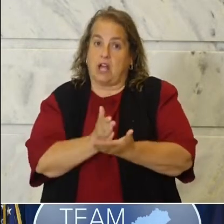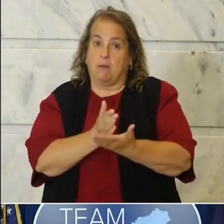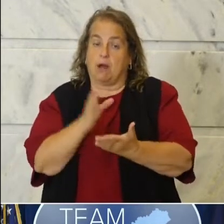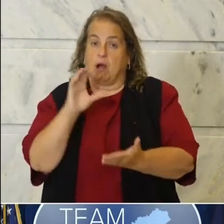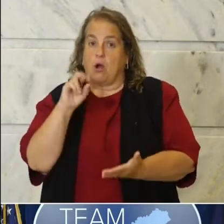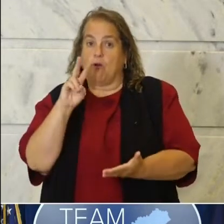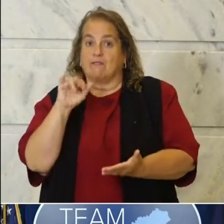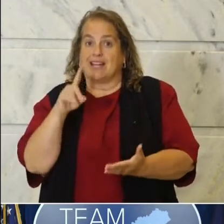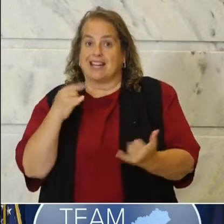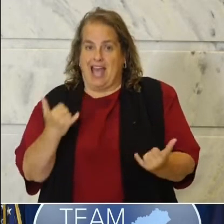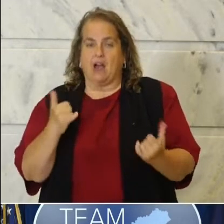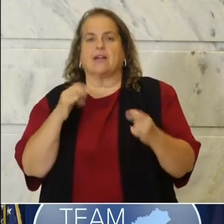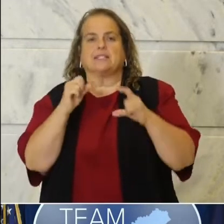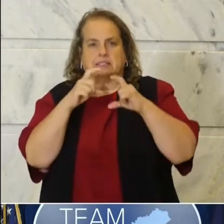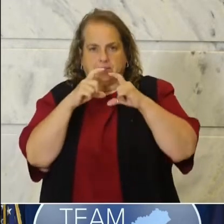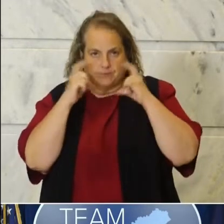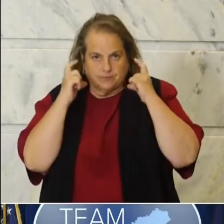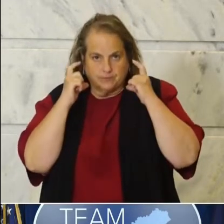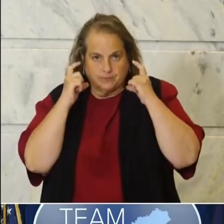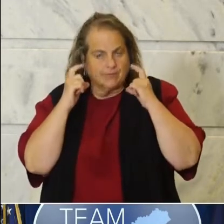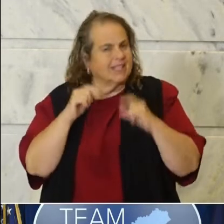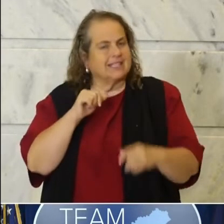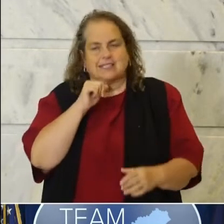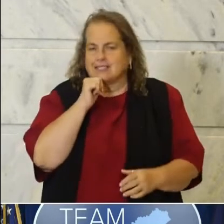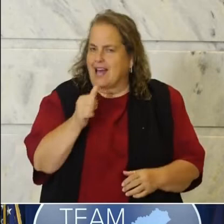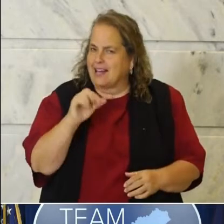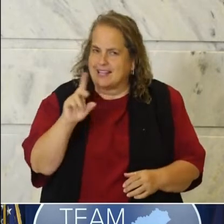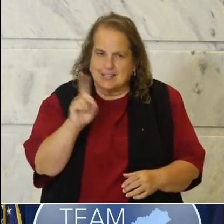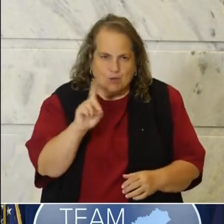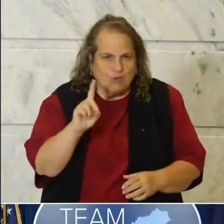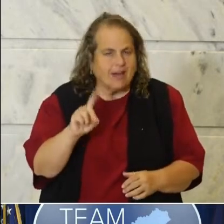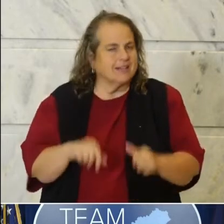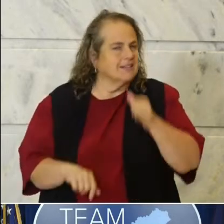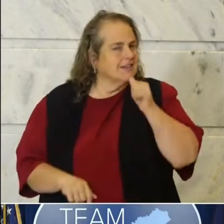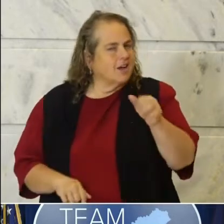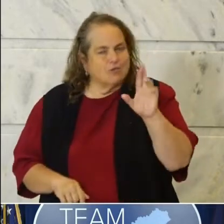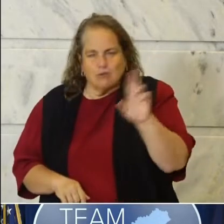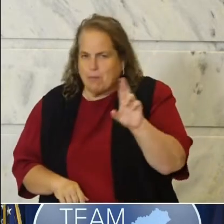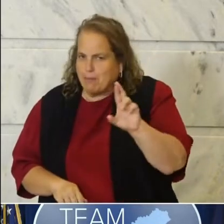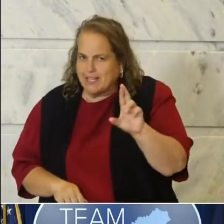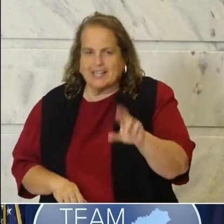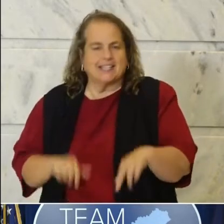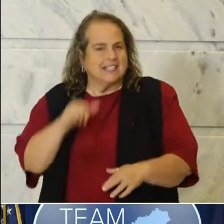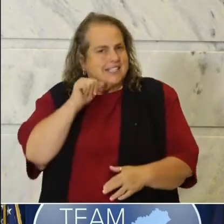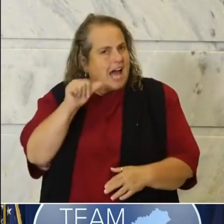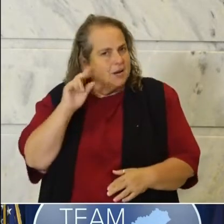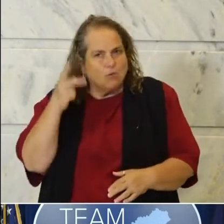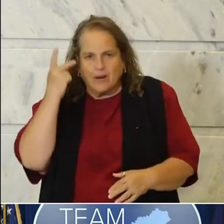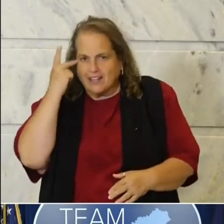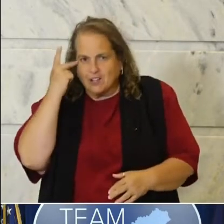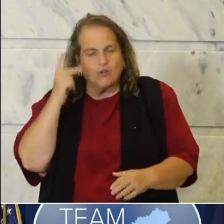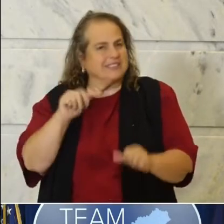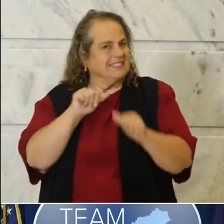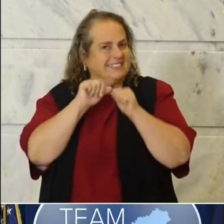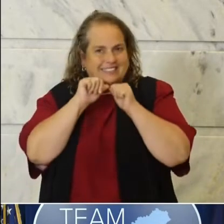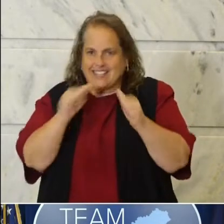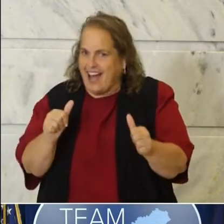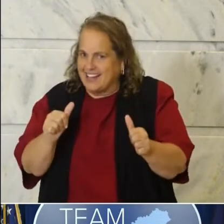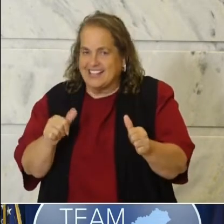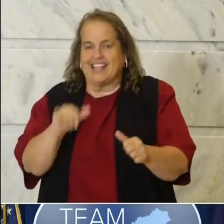a facial covering the sitting a Democrat or Republican thing. This isn't a political thing. This is a public health tool that is the